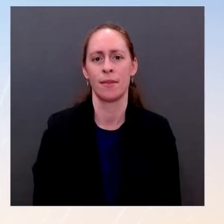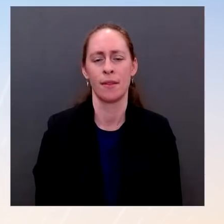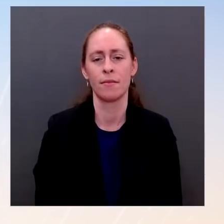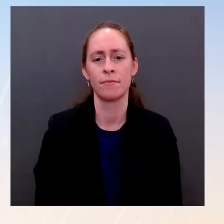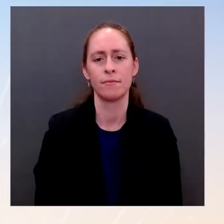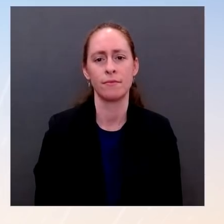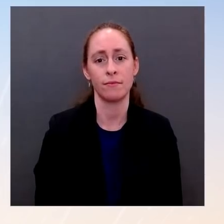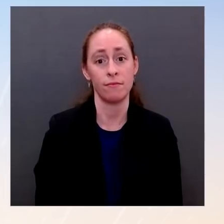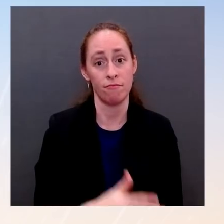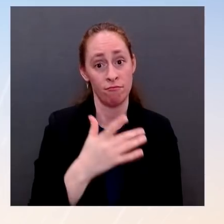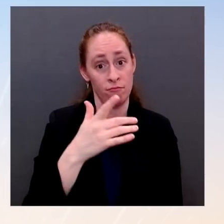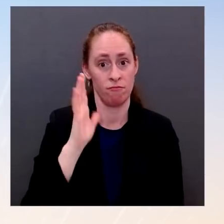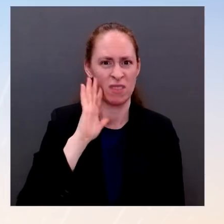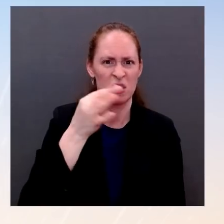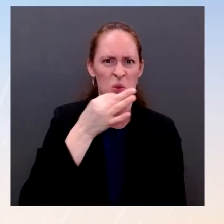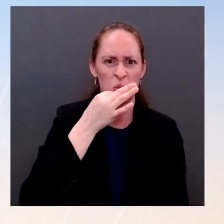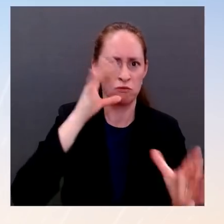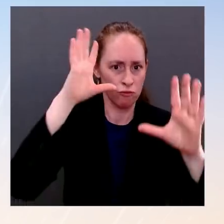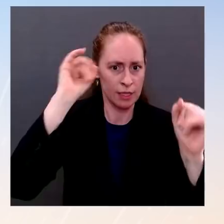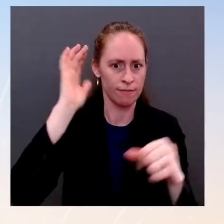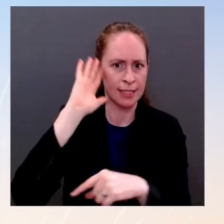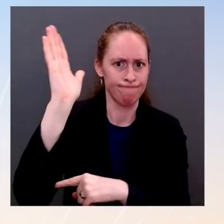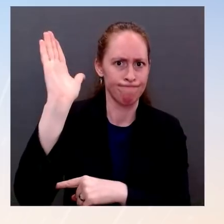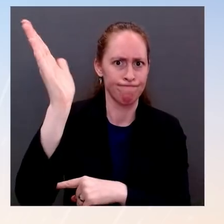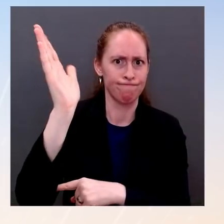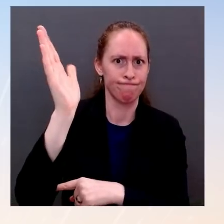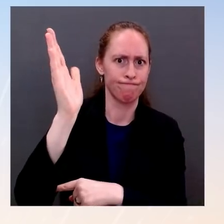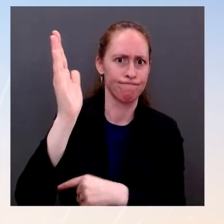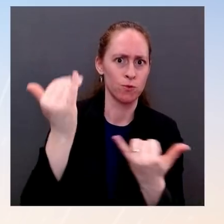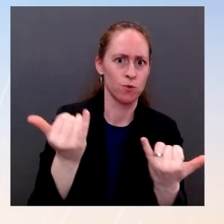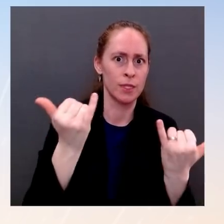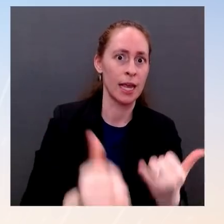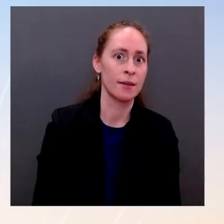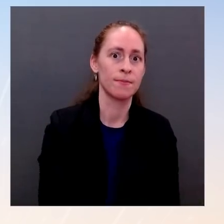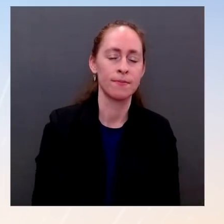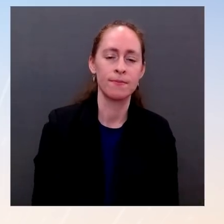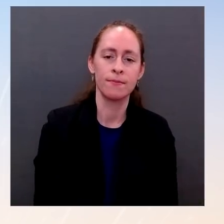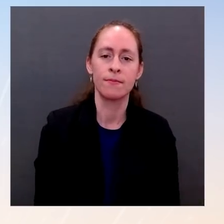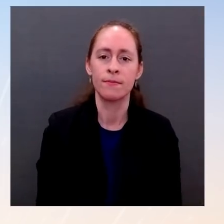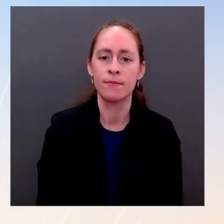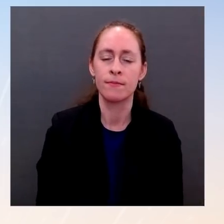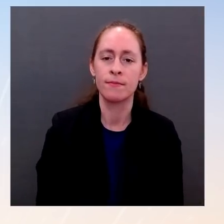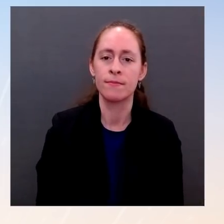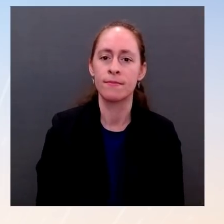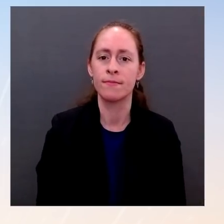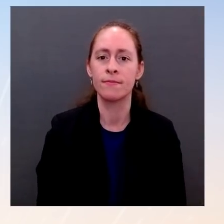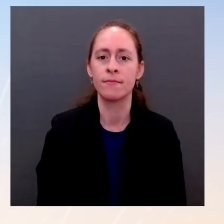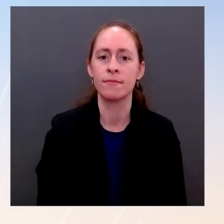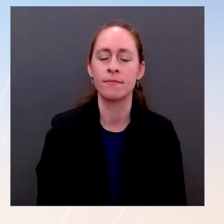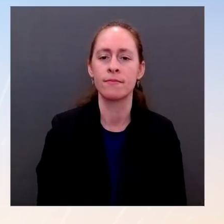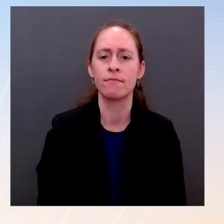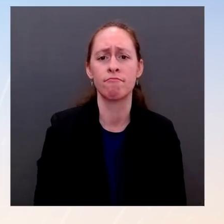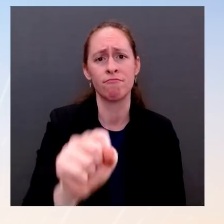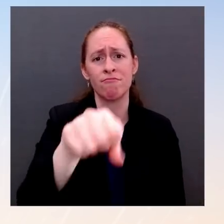At the same time, the door to diplomacy remains open and it will continue to remain open. And, again, we --